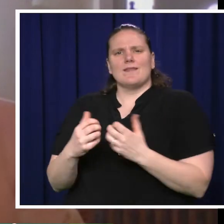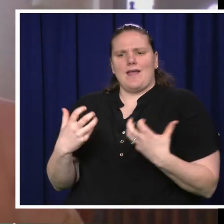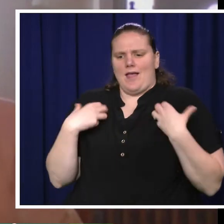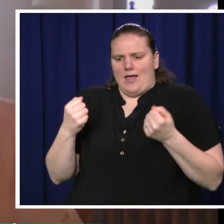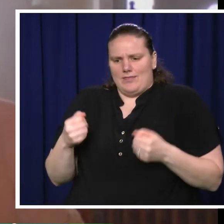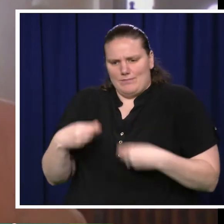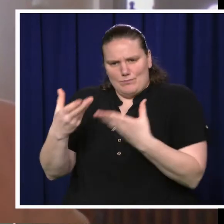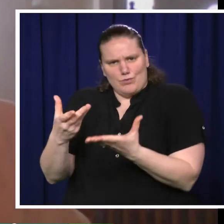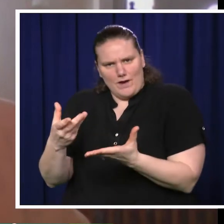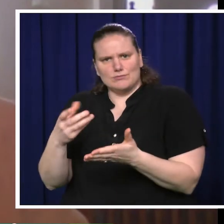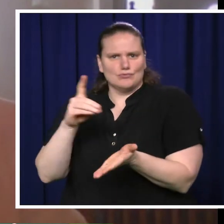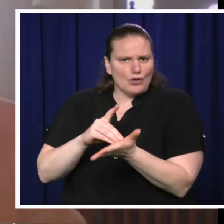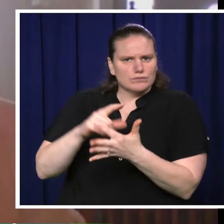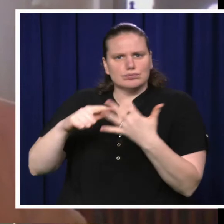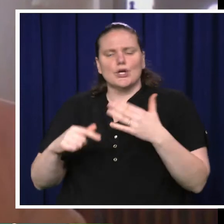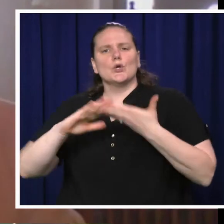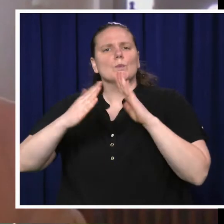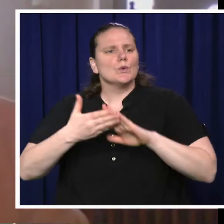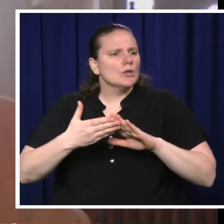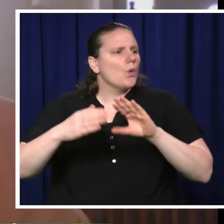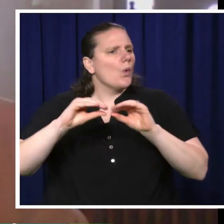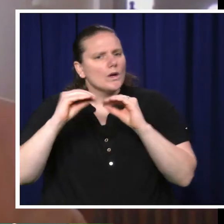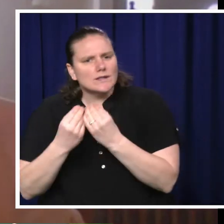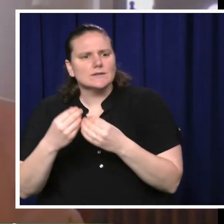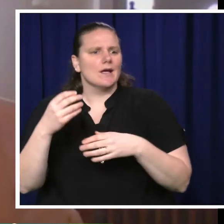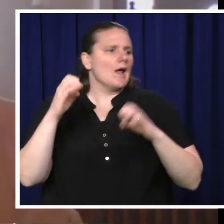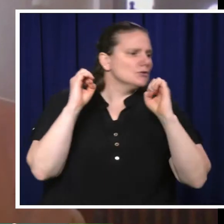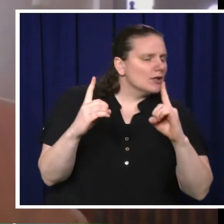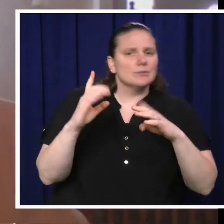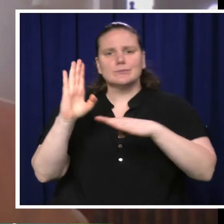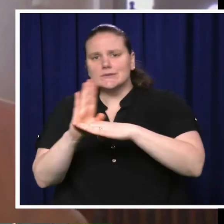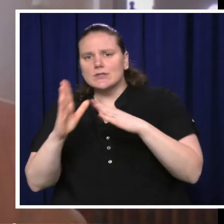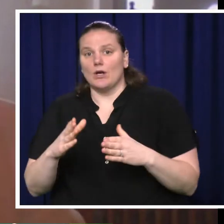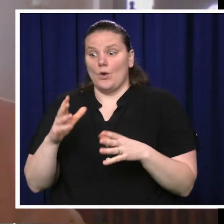He works with health care providers, community organizations, educators and business leaders.